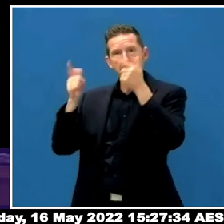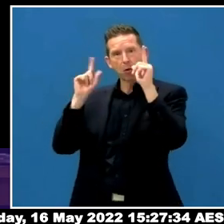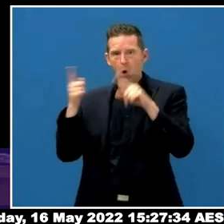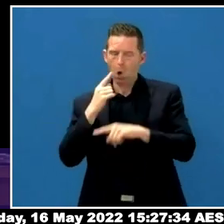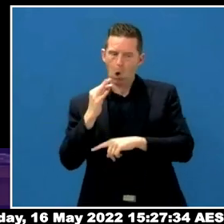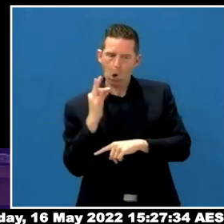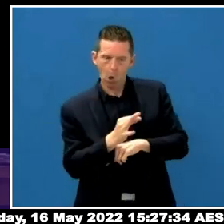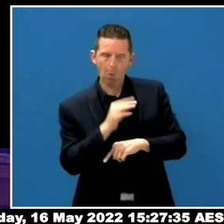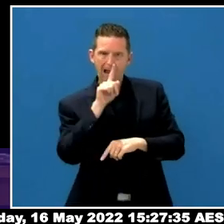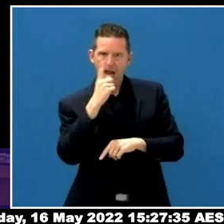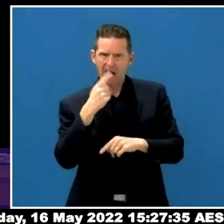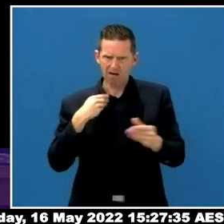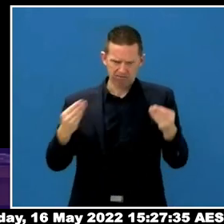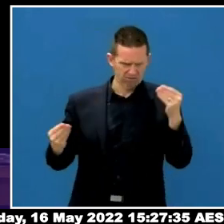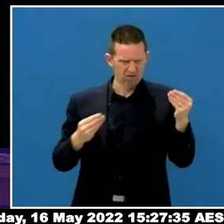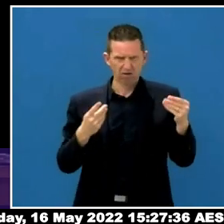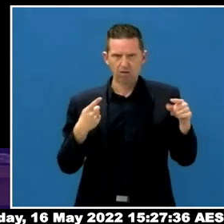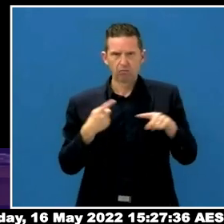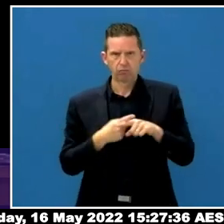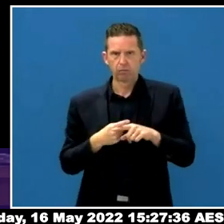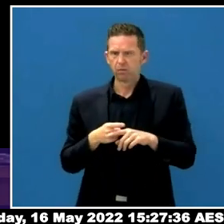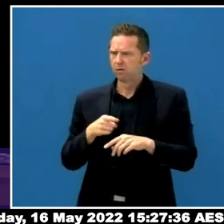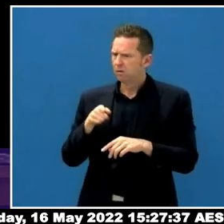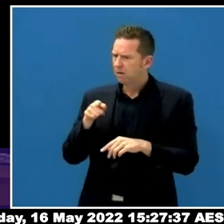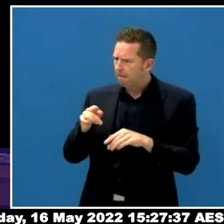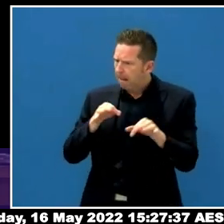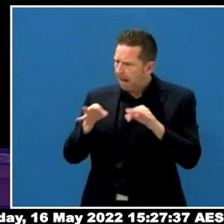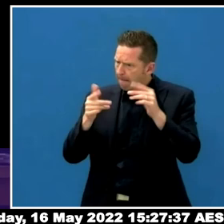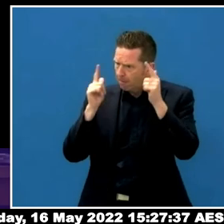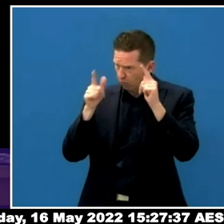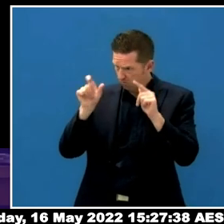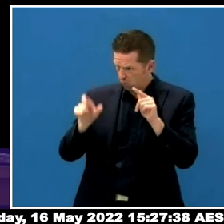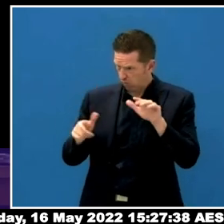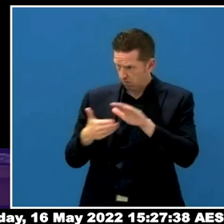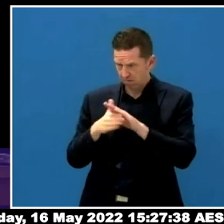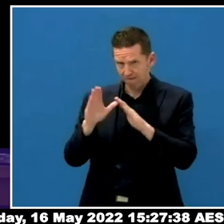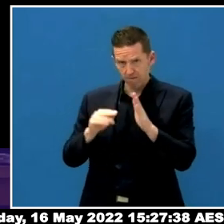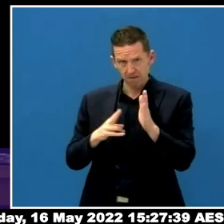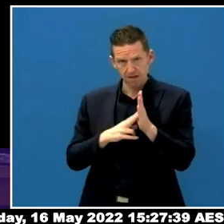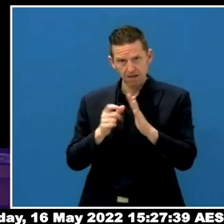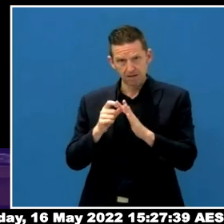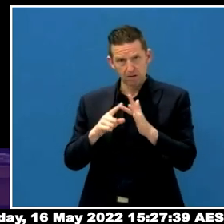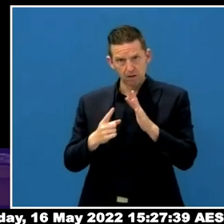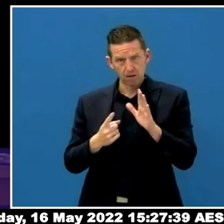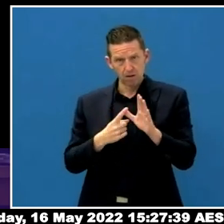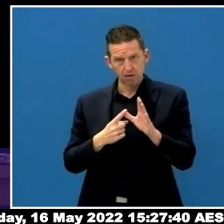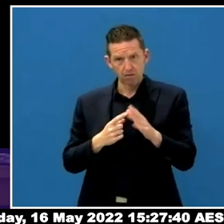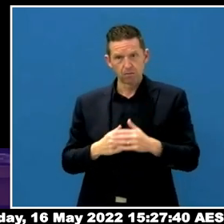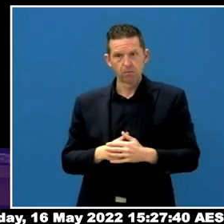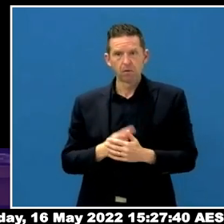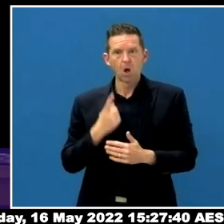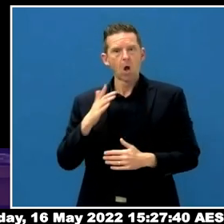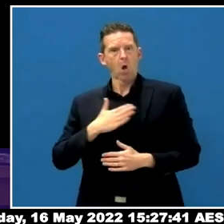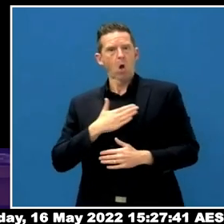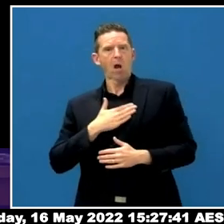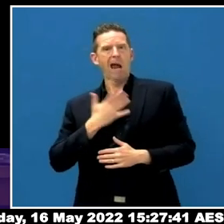When you say a plan manager, the NDIA? No, our own. Your own plan manager.